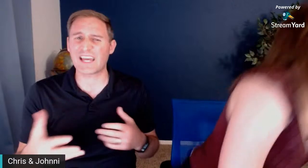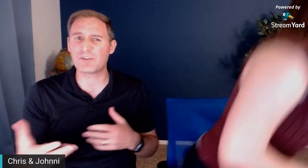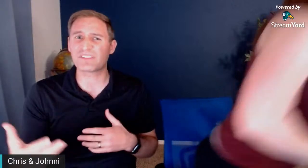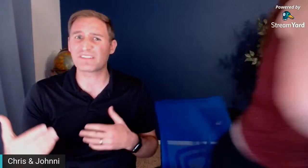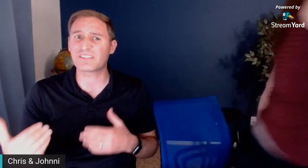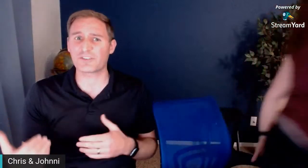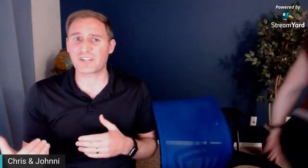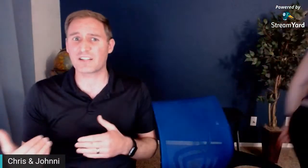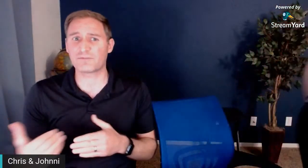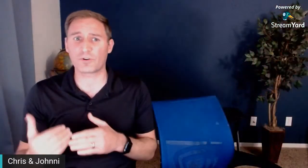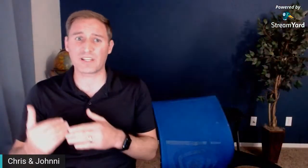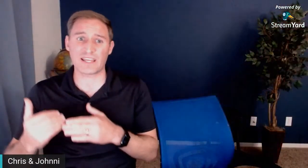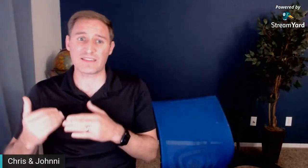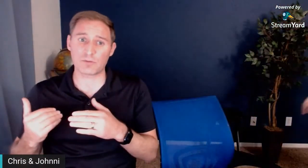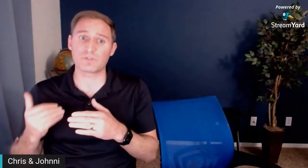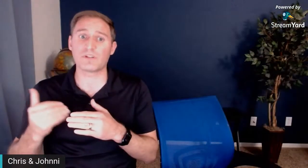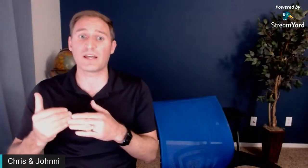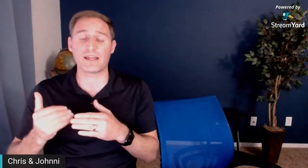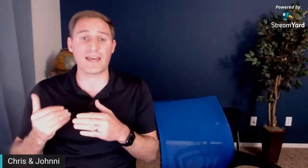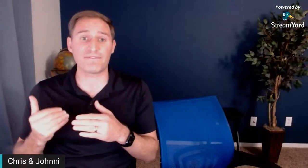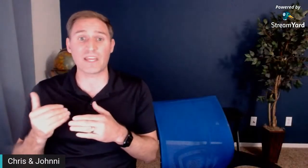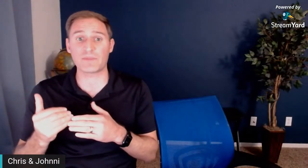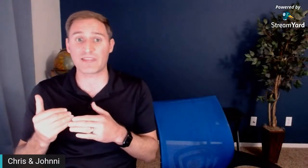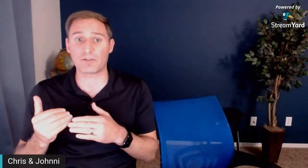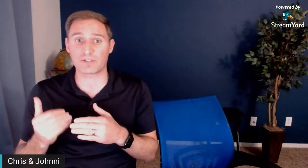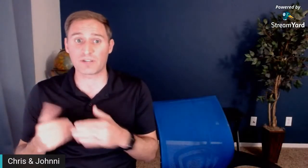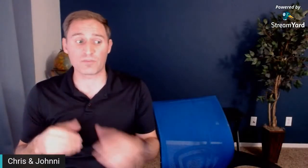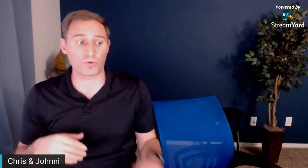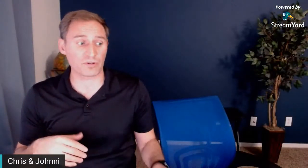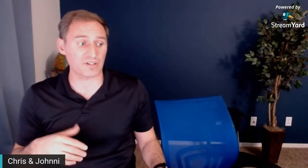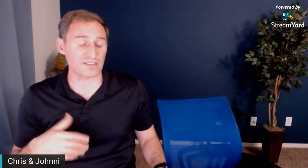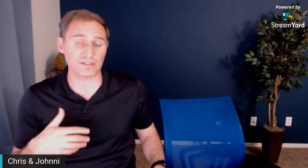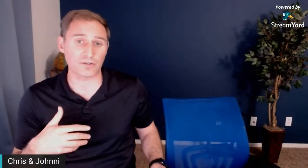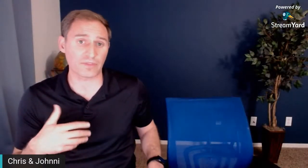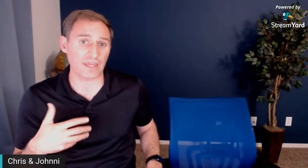that was in southern california and they would have family that were near the border and so they